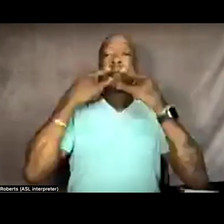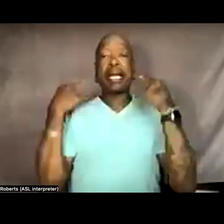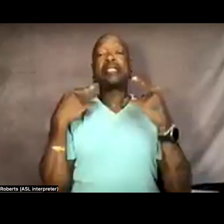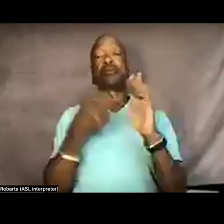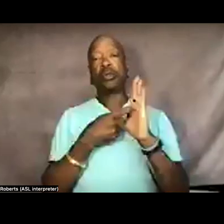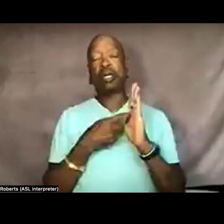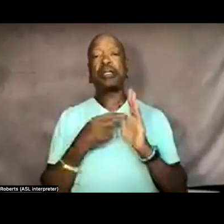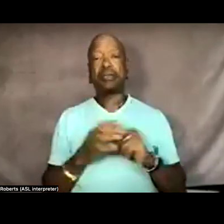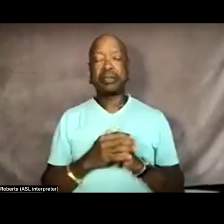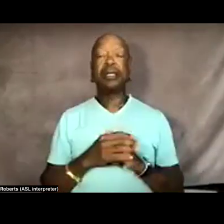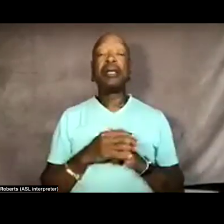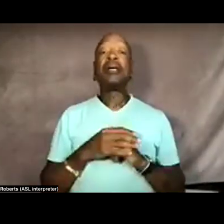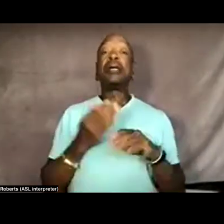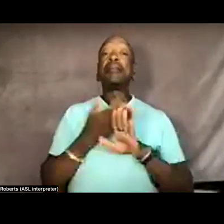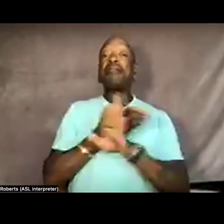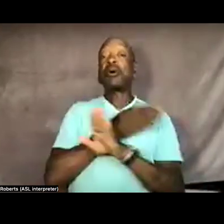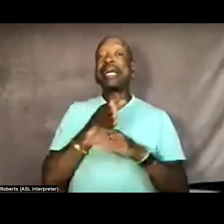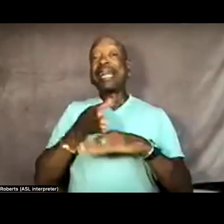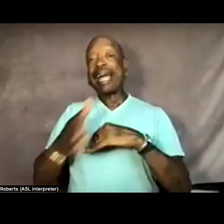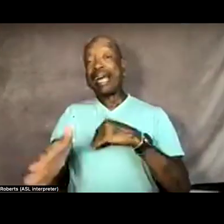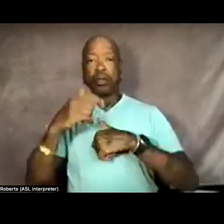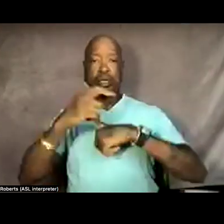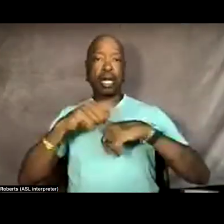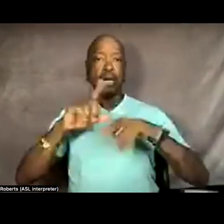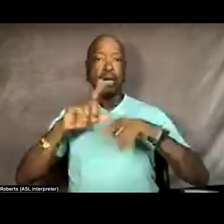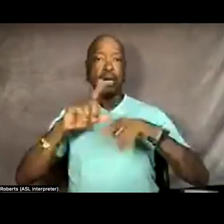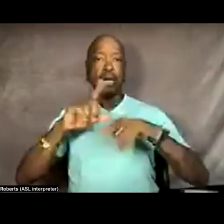those requirements were dropped and then for most of this year we focused on keeping the